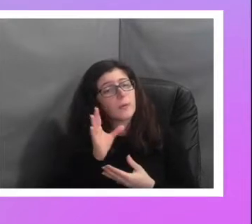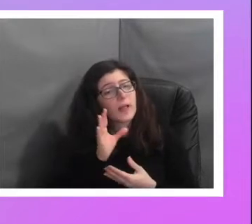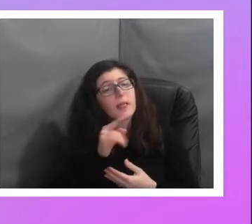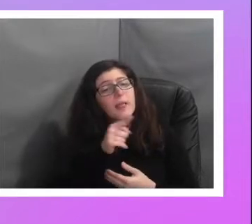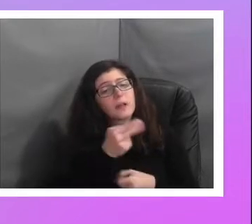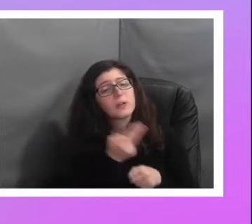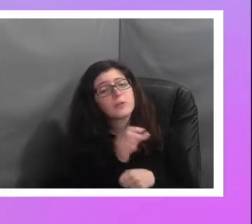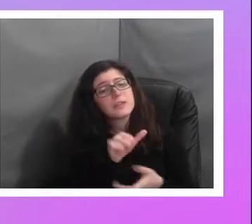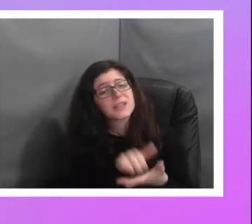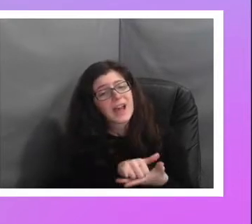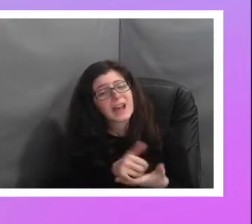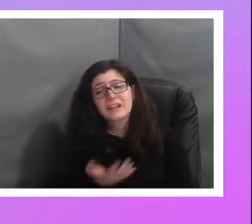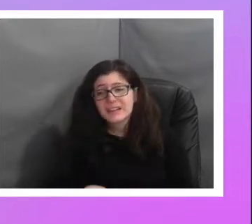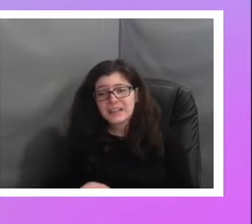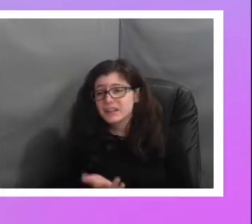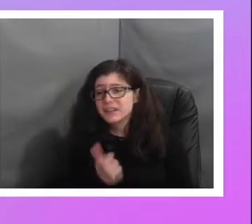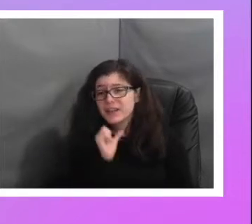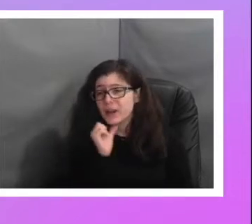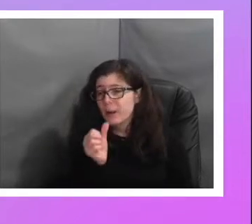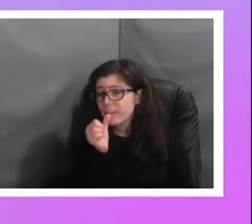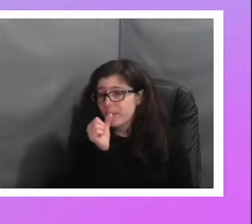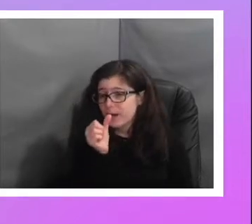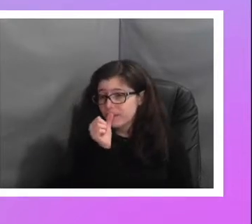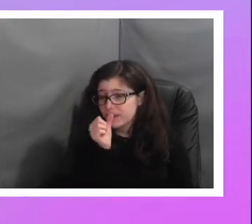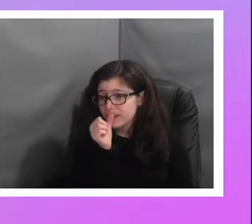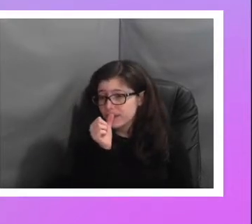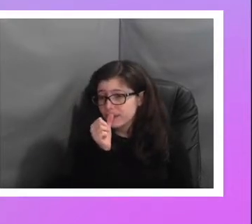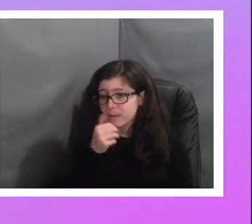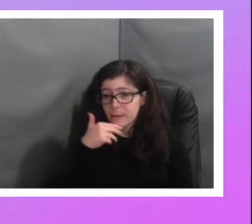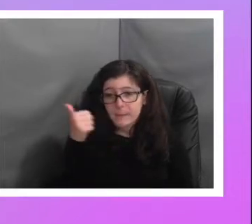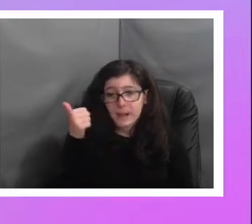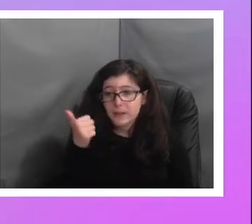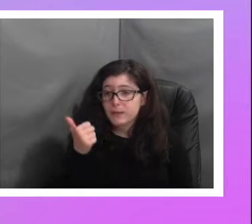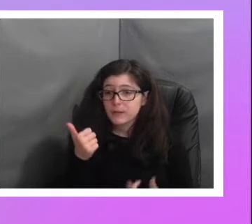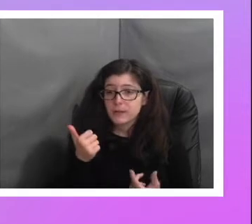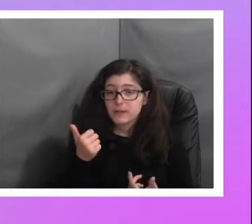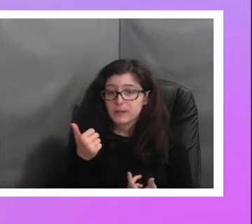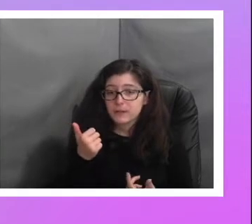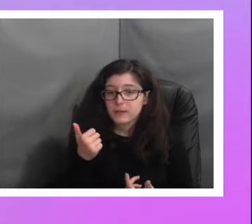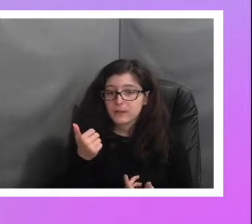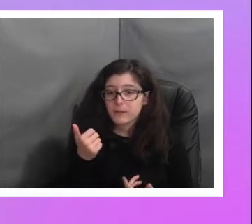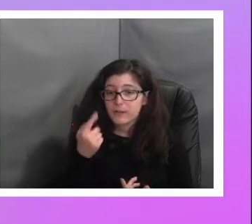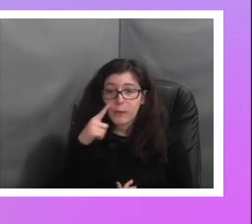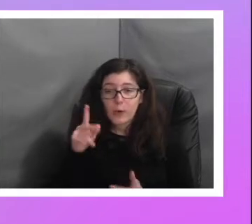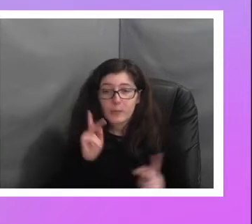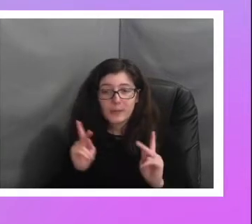but that's not as private as what people without disabilities get, so that's a problem.